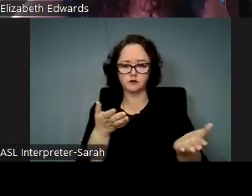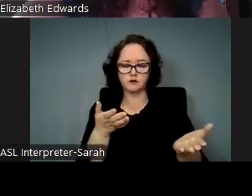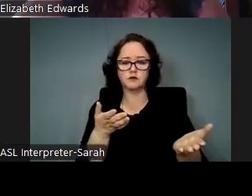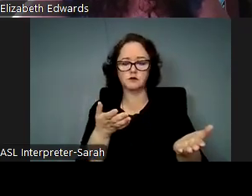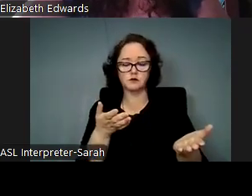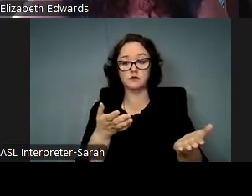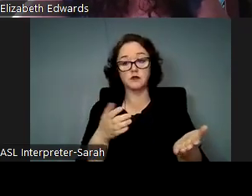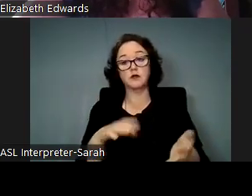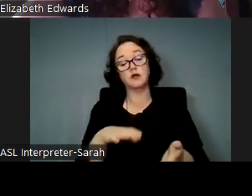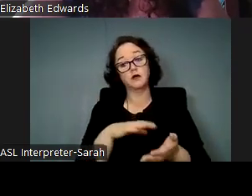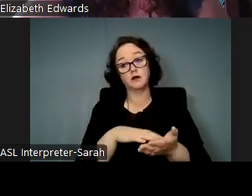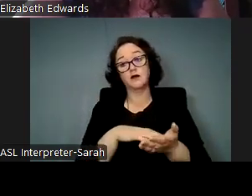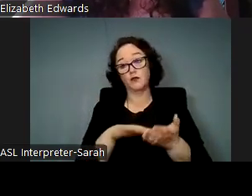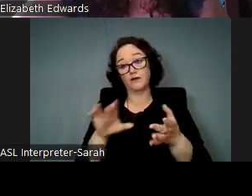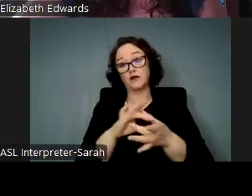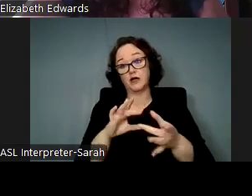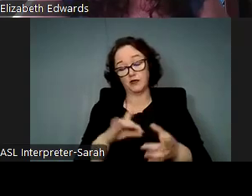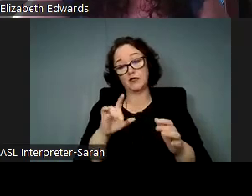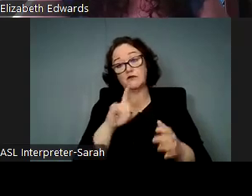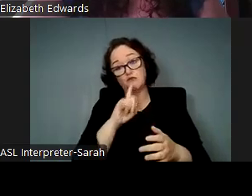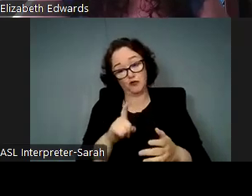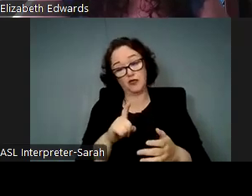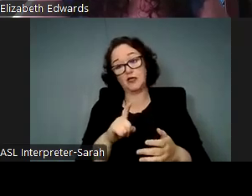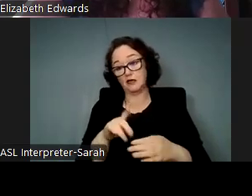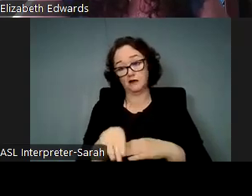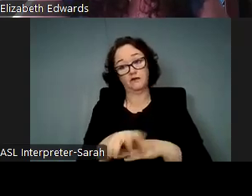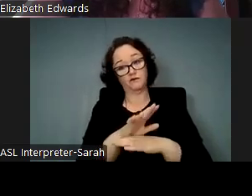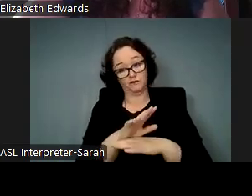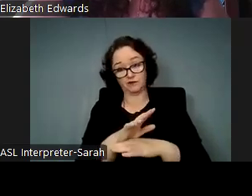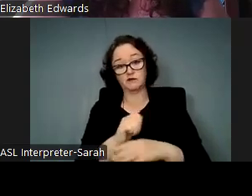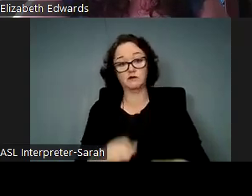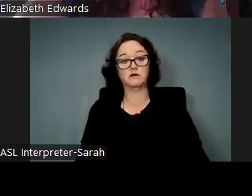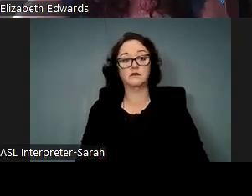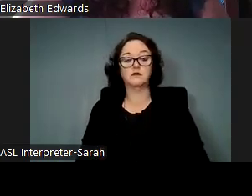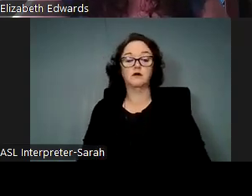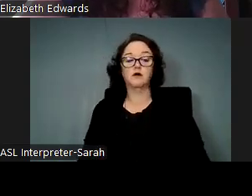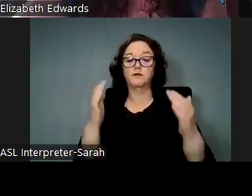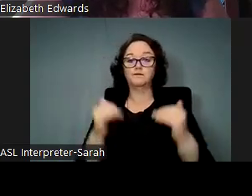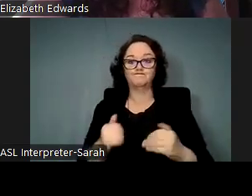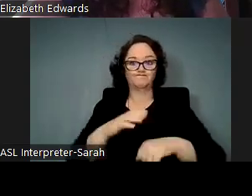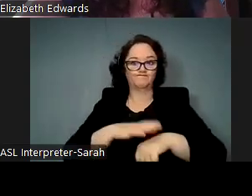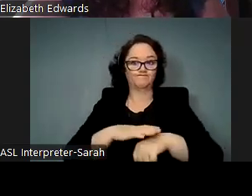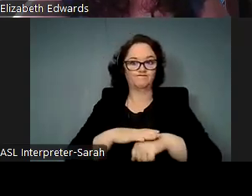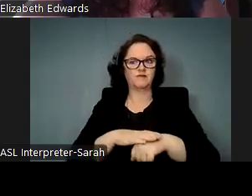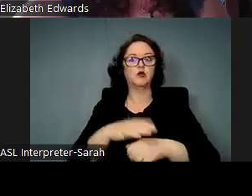actually works for people. I also wanted to flag cost limits. Often, there are issues that people experience with